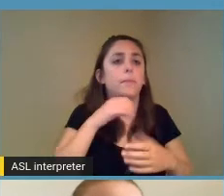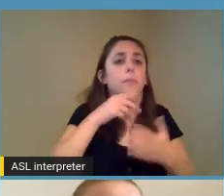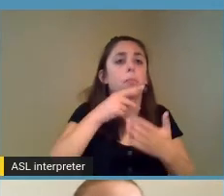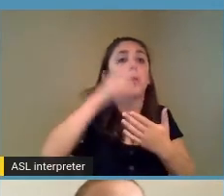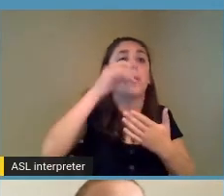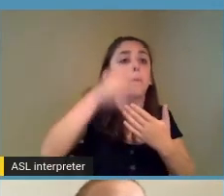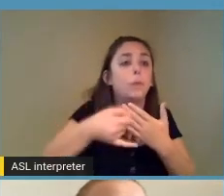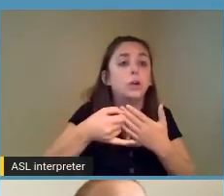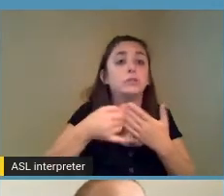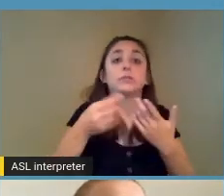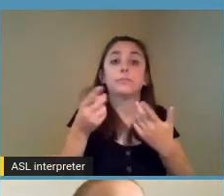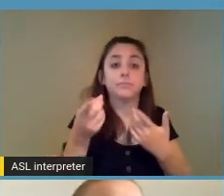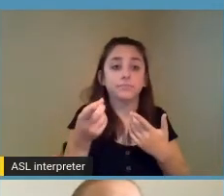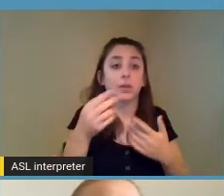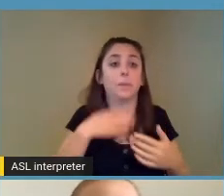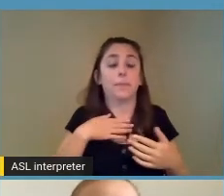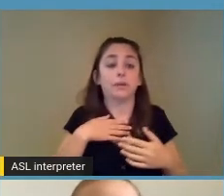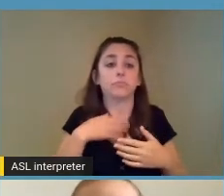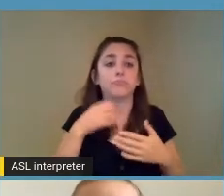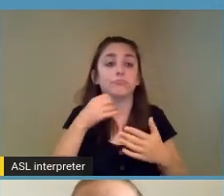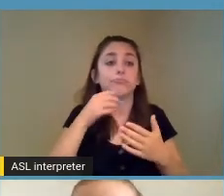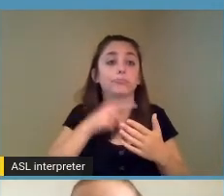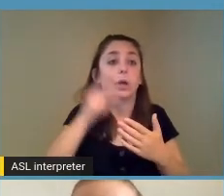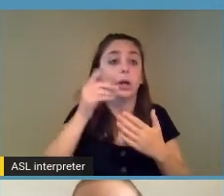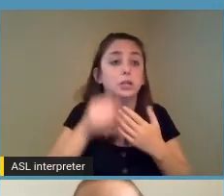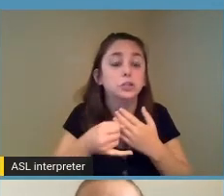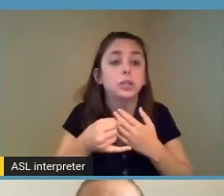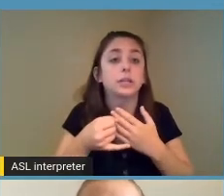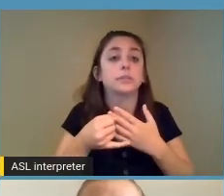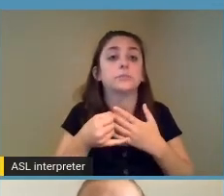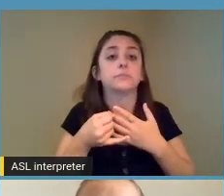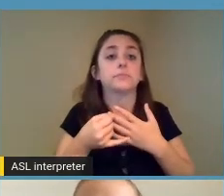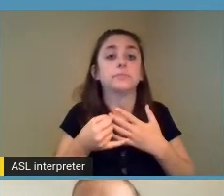for me and you can see I have all of my tracks. Here's a particularly complicated one. It